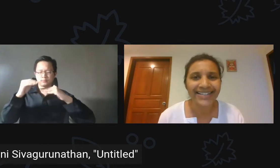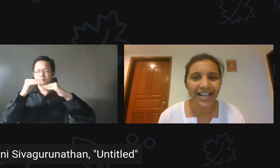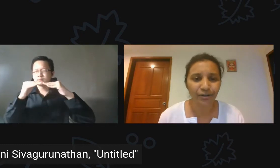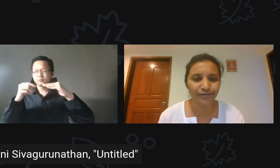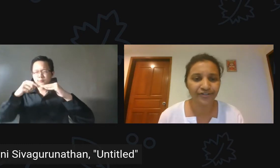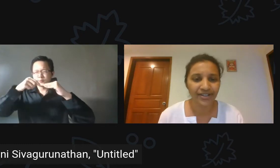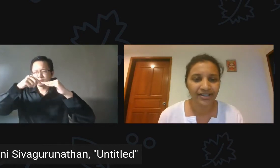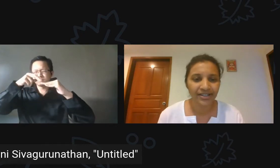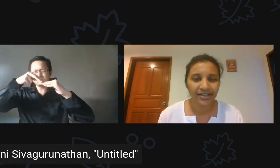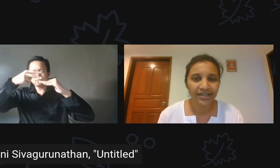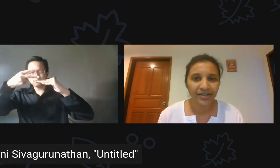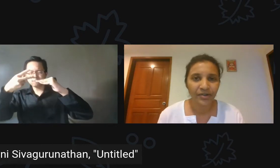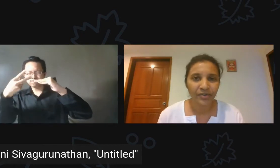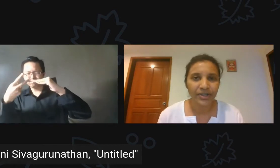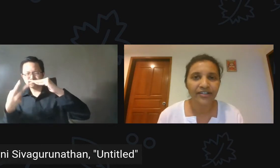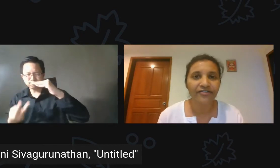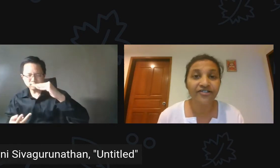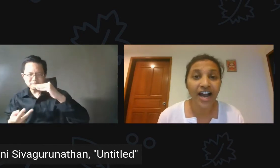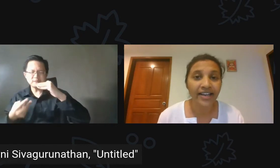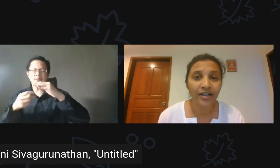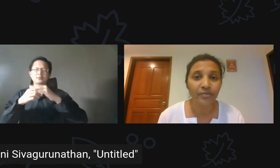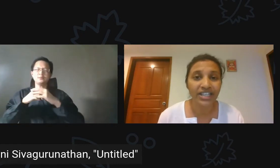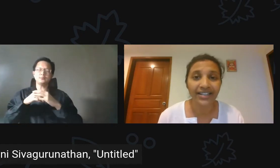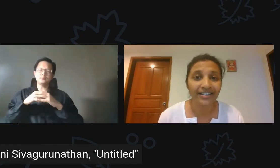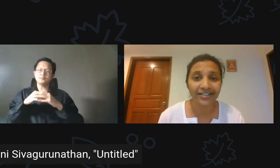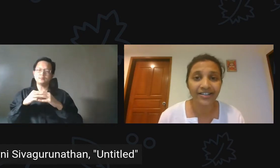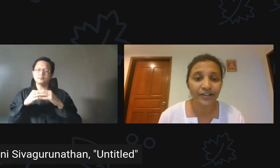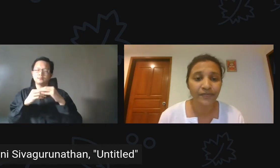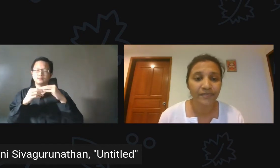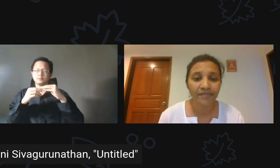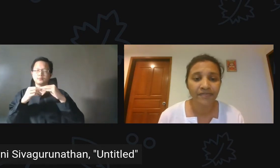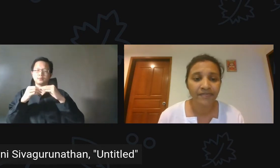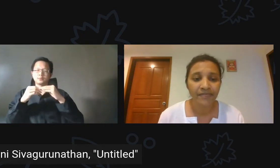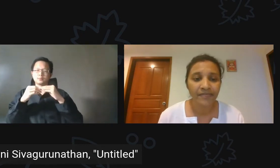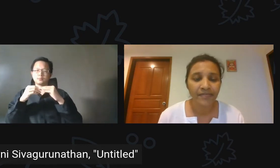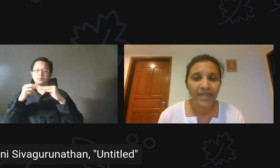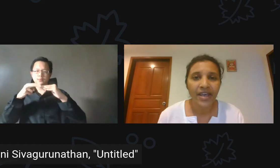myself when the fire begins.